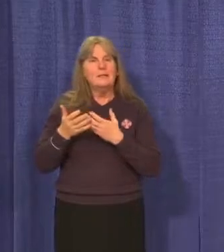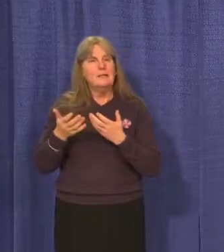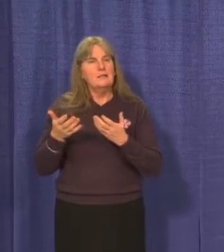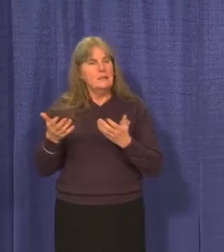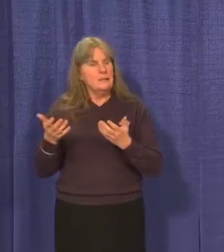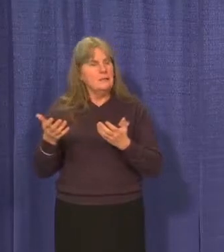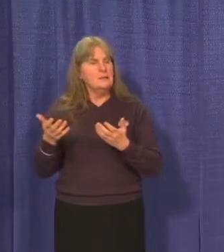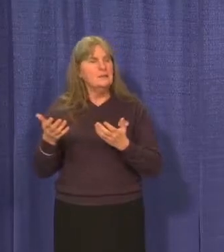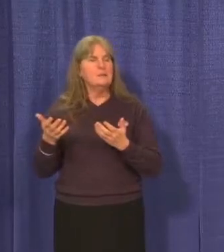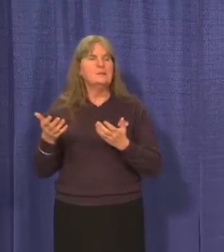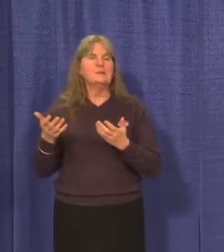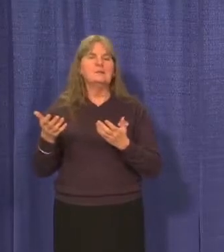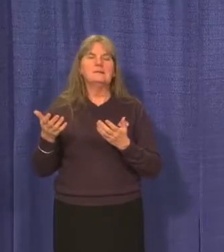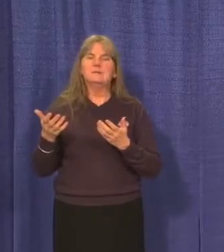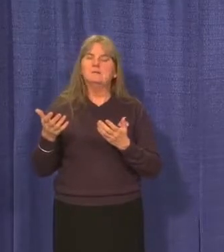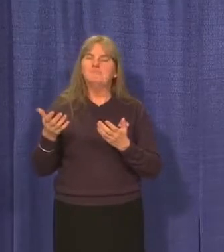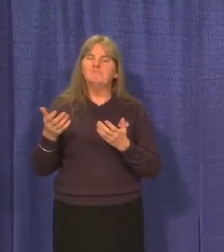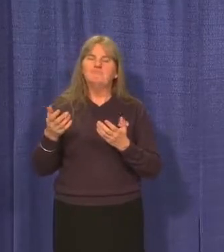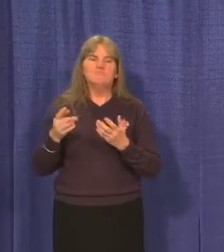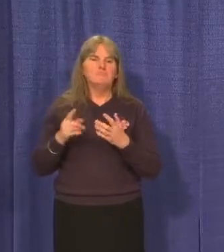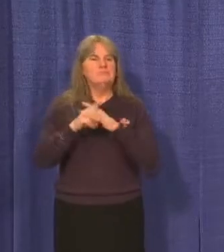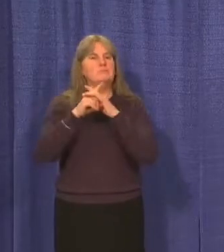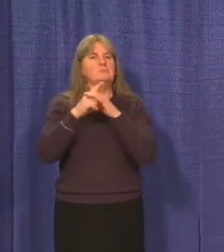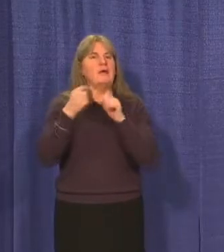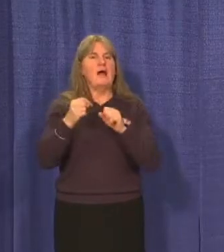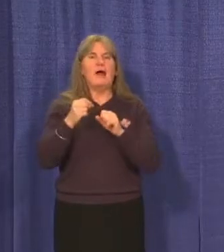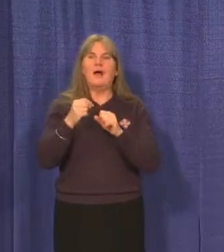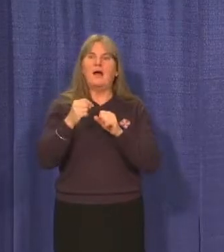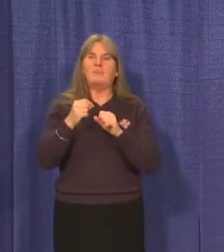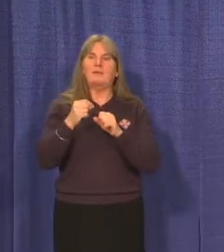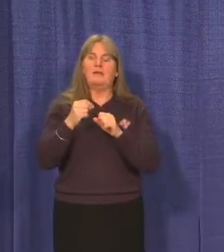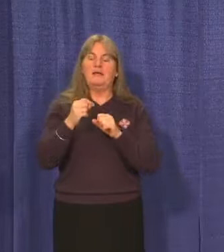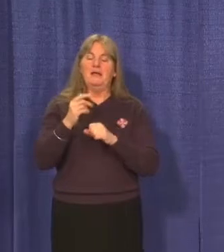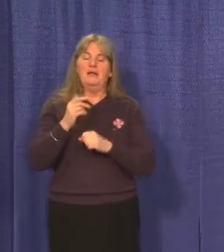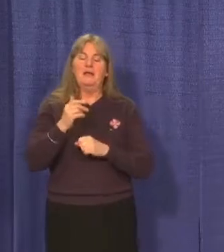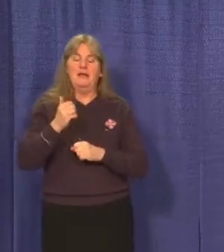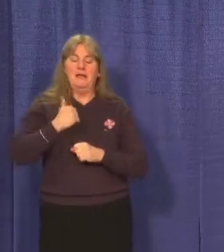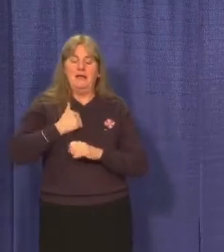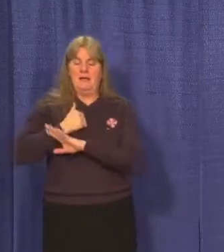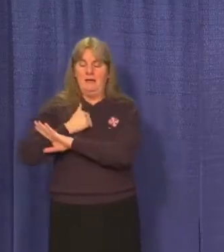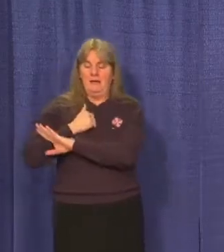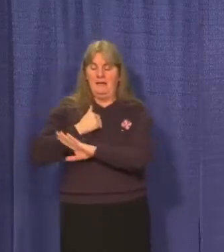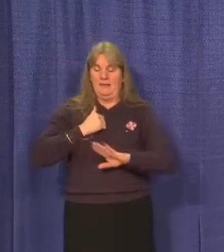who because of those a rapid surge in the southern provinces,